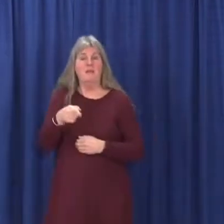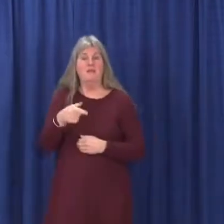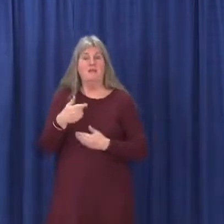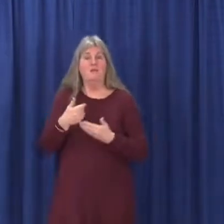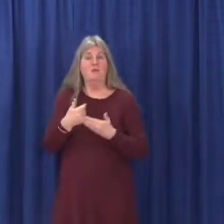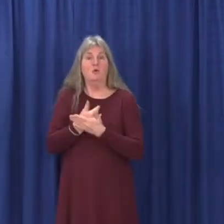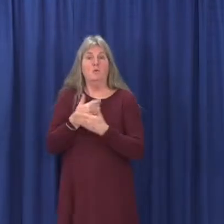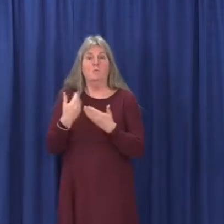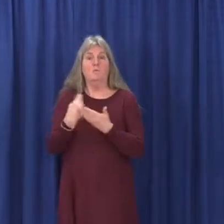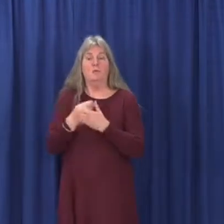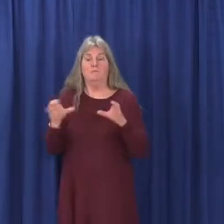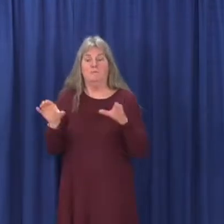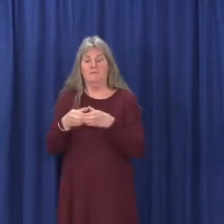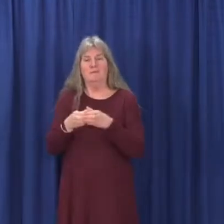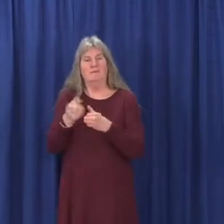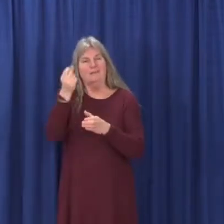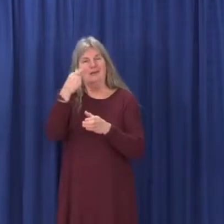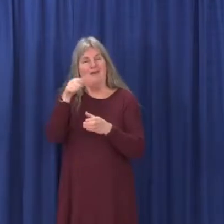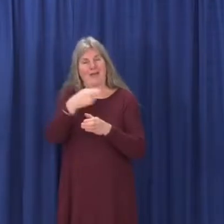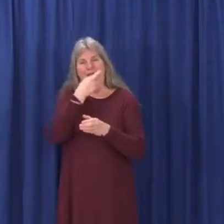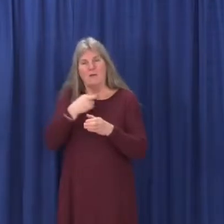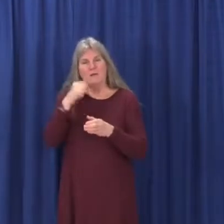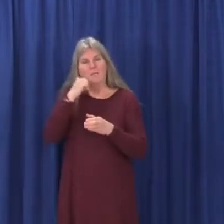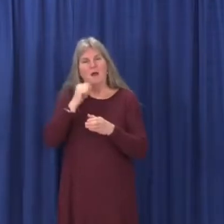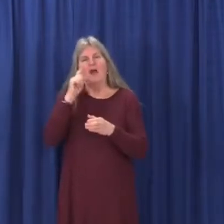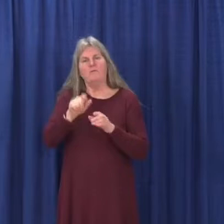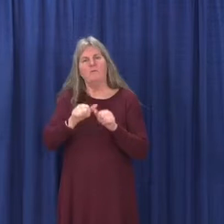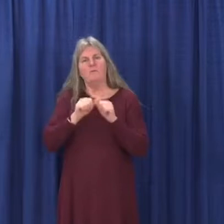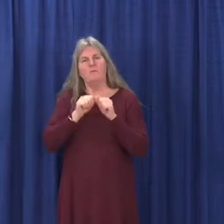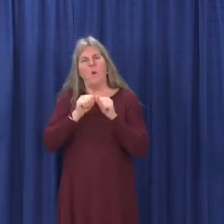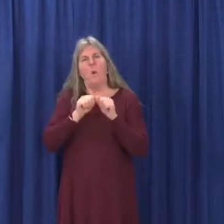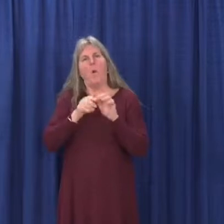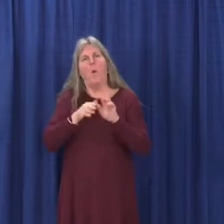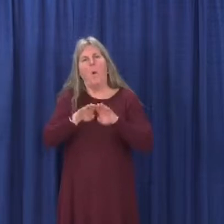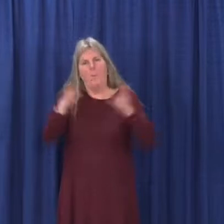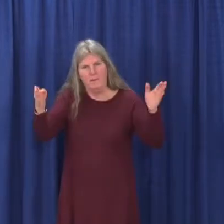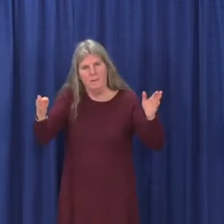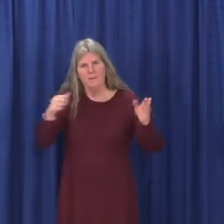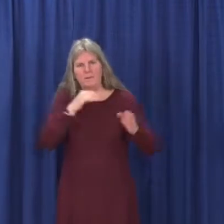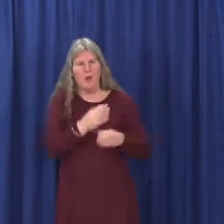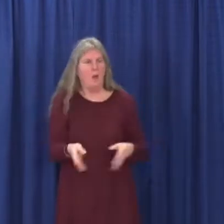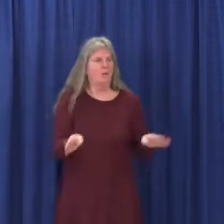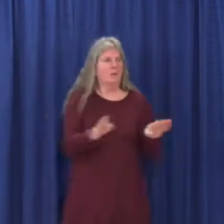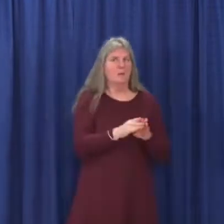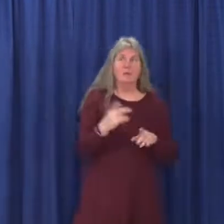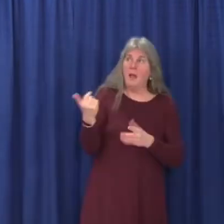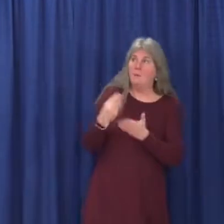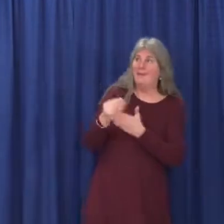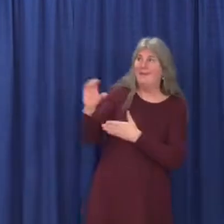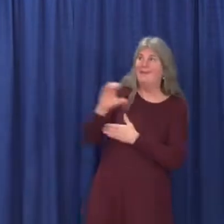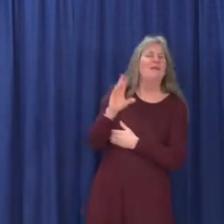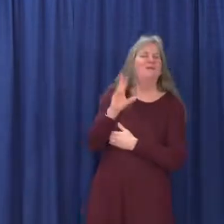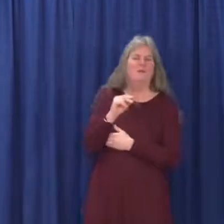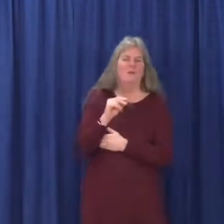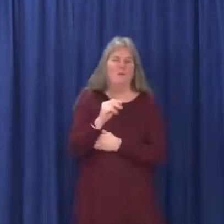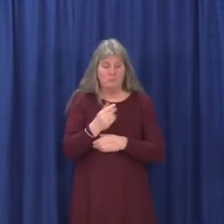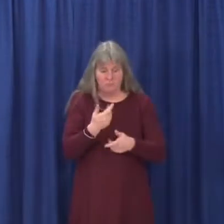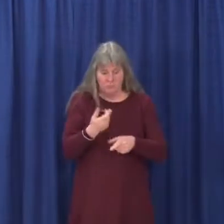must have been open and operating during the period for which they're claiming support. And bars and restaurants that have previously applied